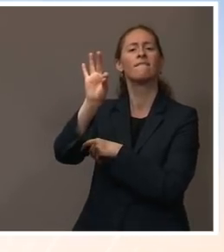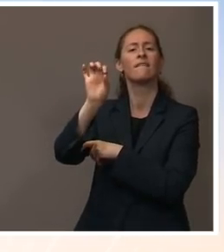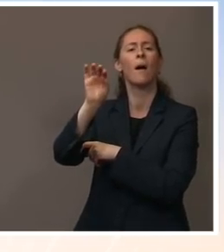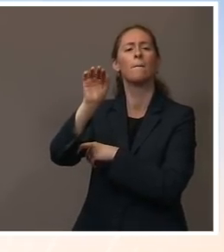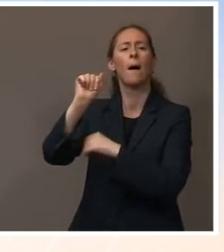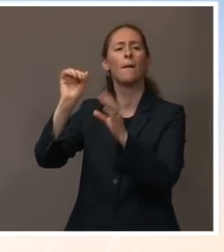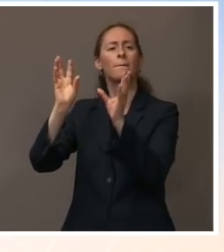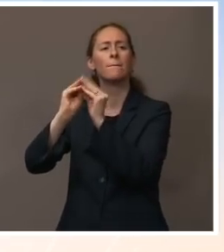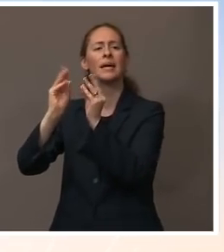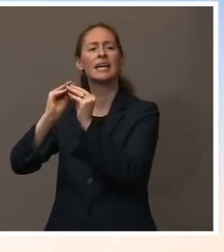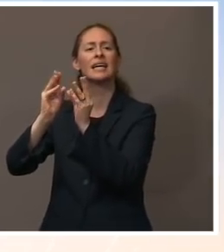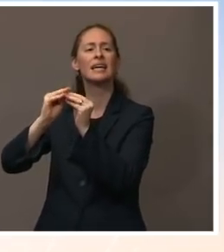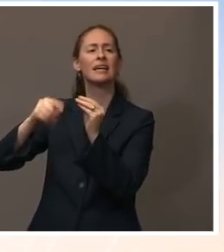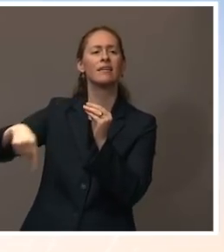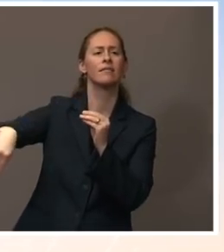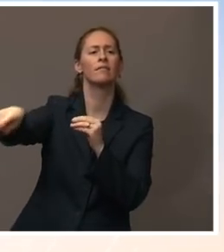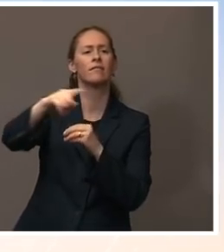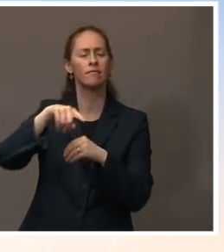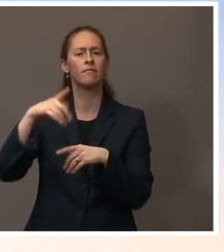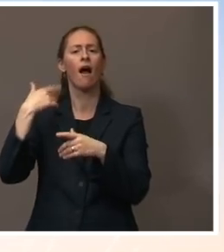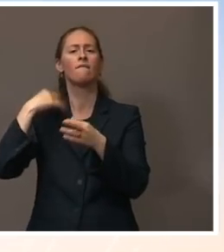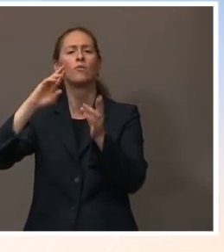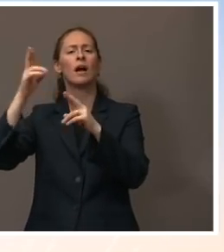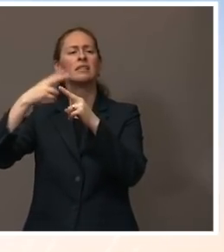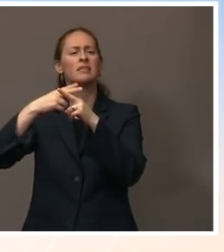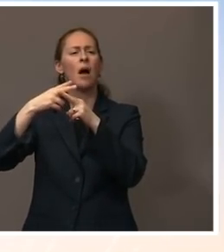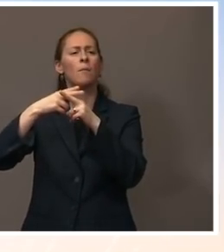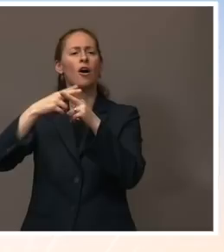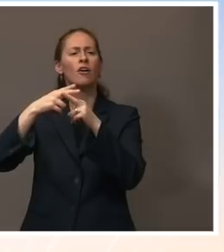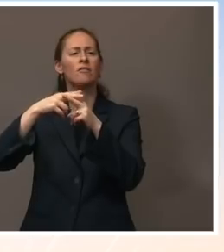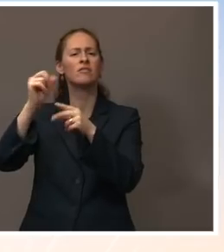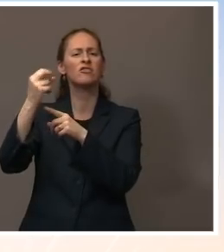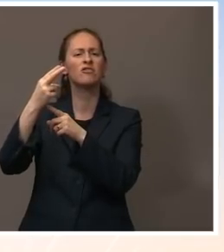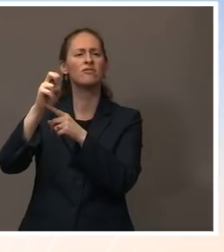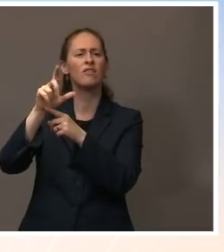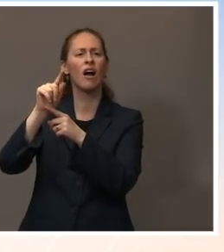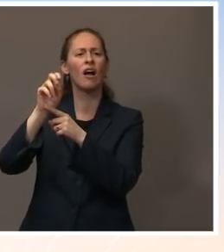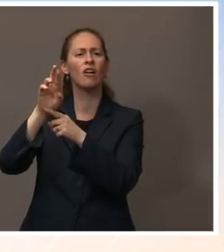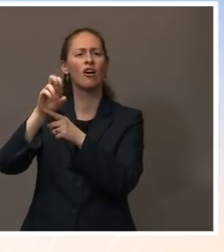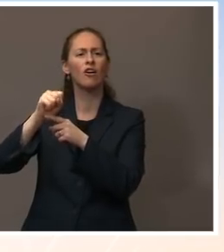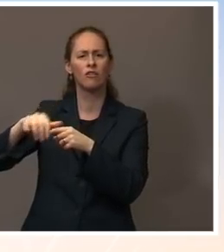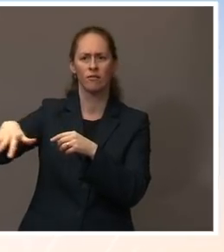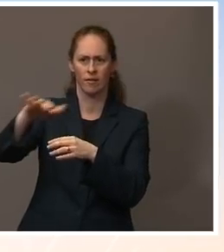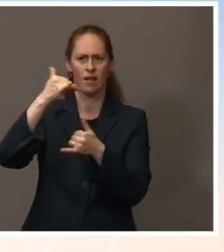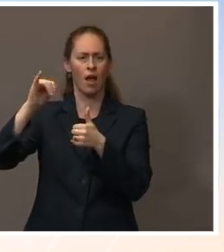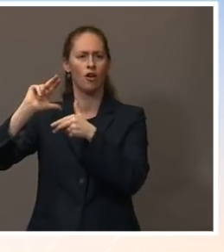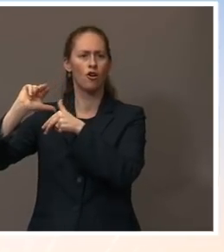Since we're going into hurricane season, as you said, is there a deadline on when FEMA will be pulled